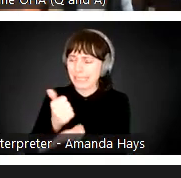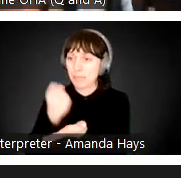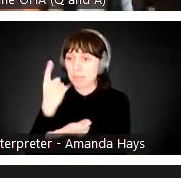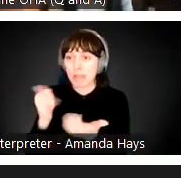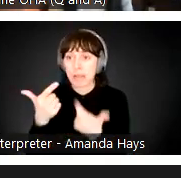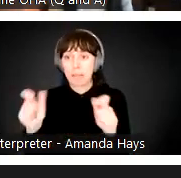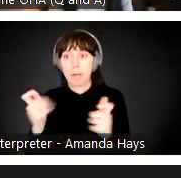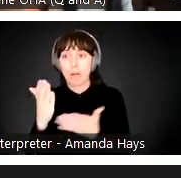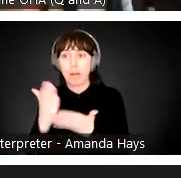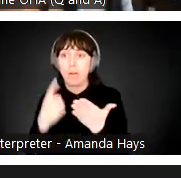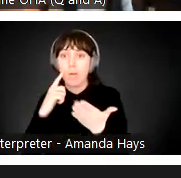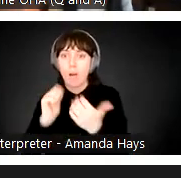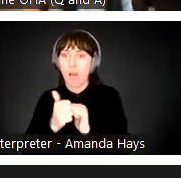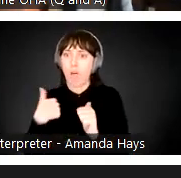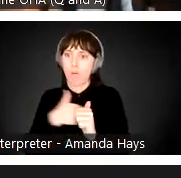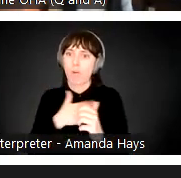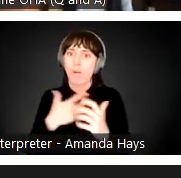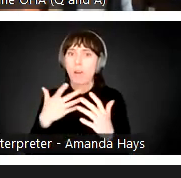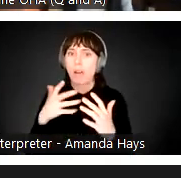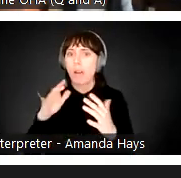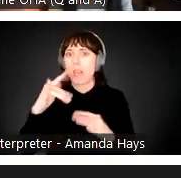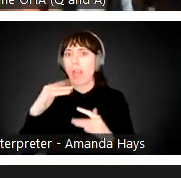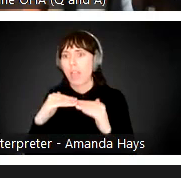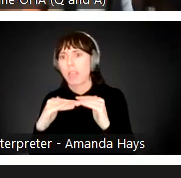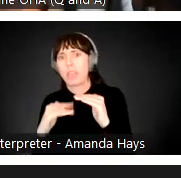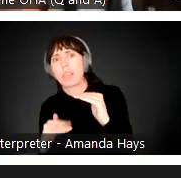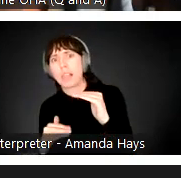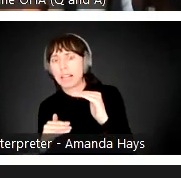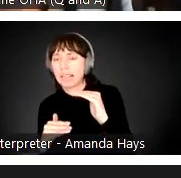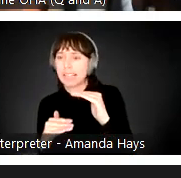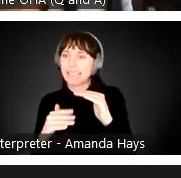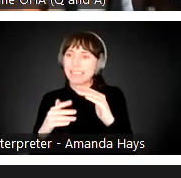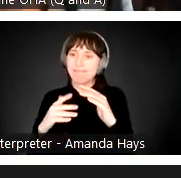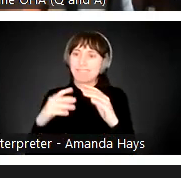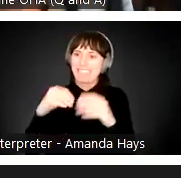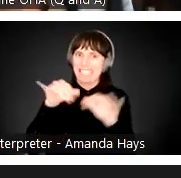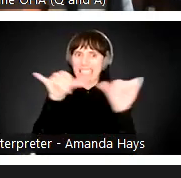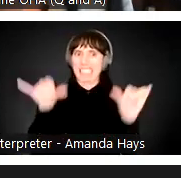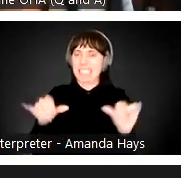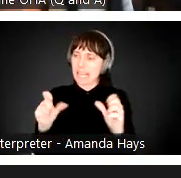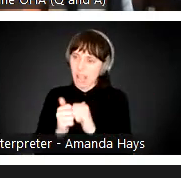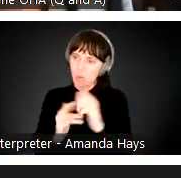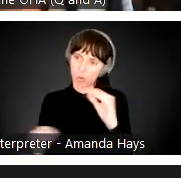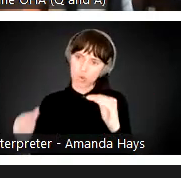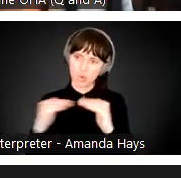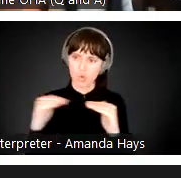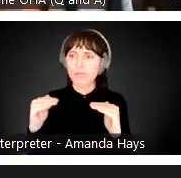counteract some of the, the injustices that are sort of baked into the system. And yeah, I mean, and I